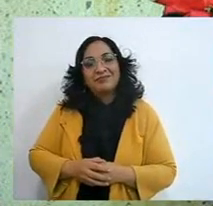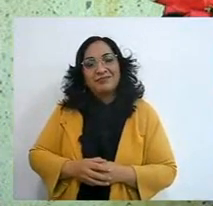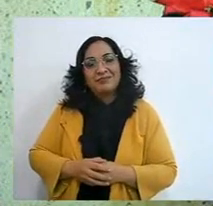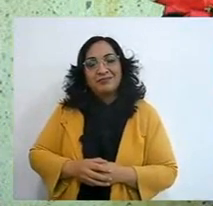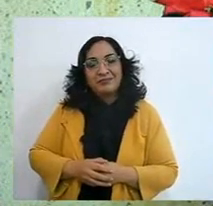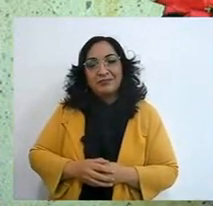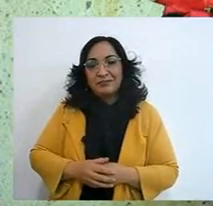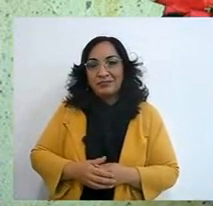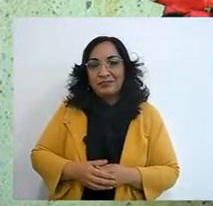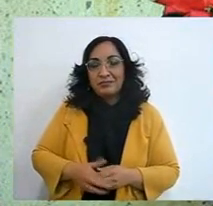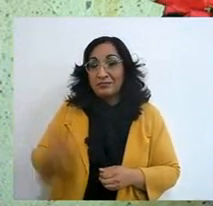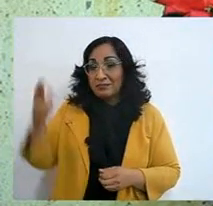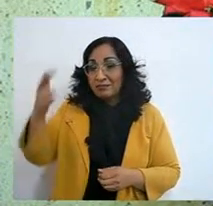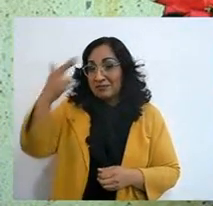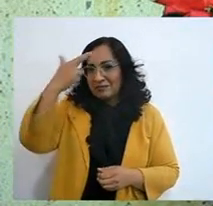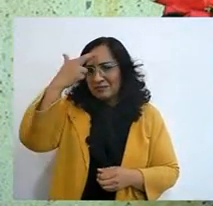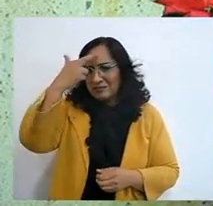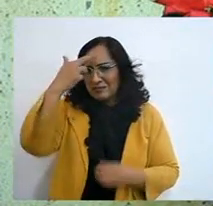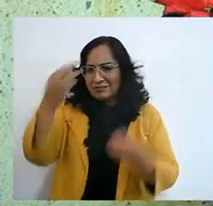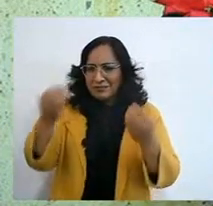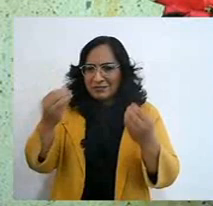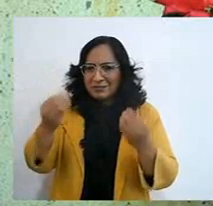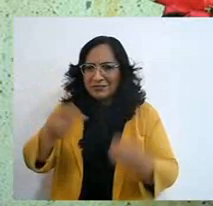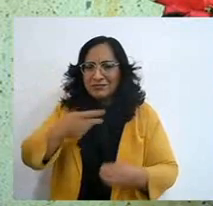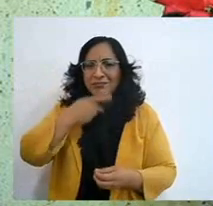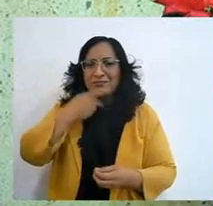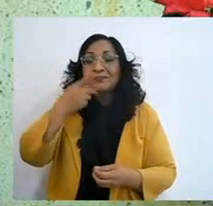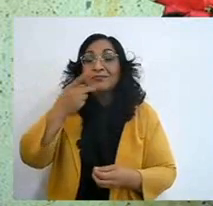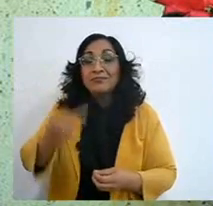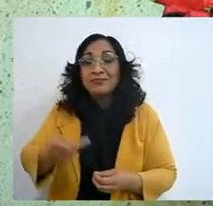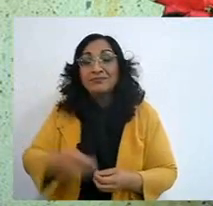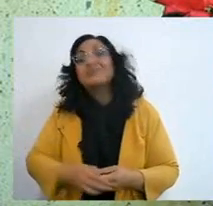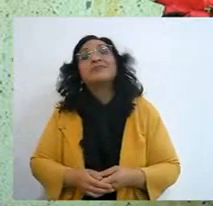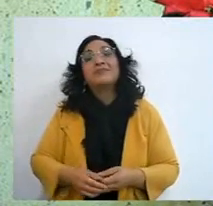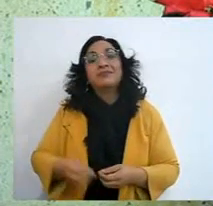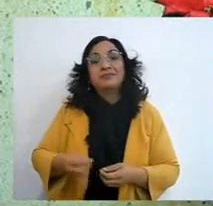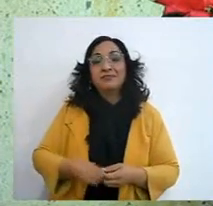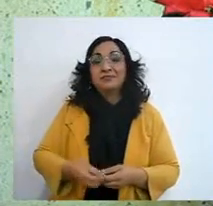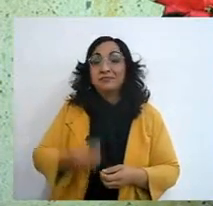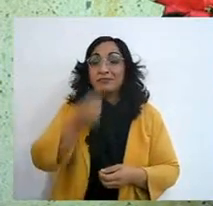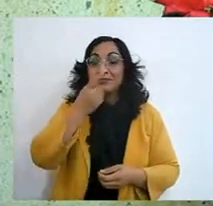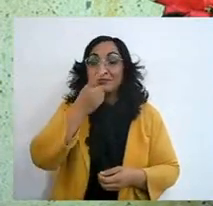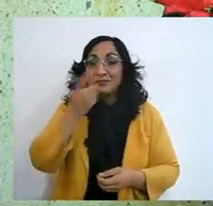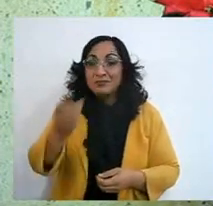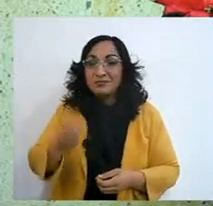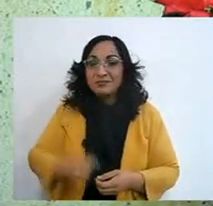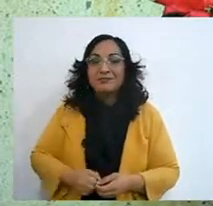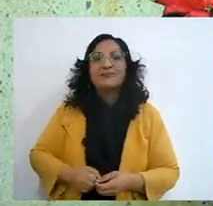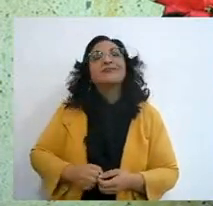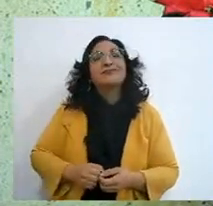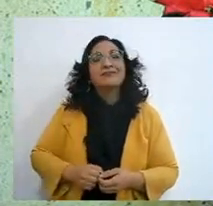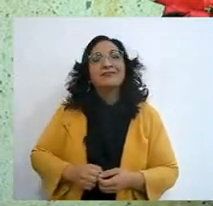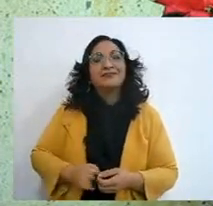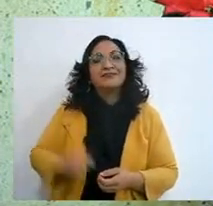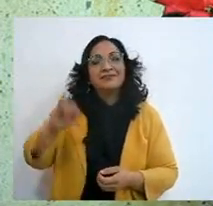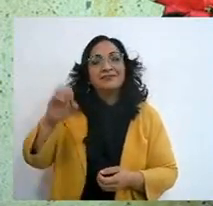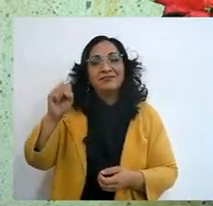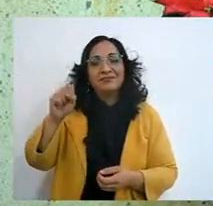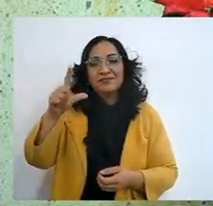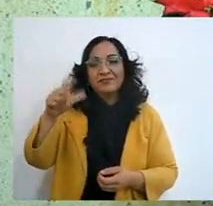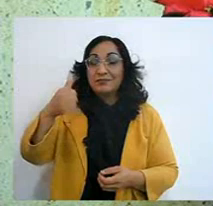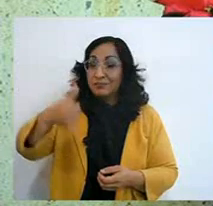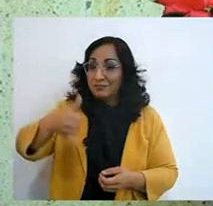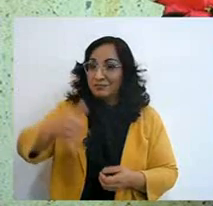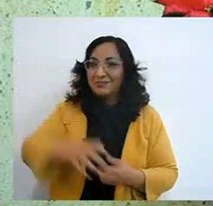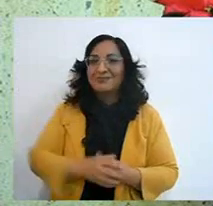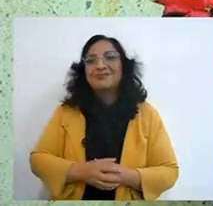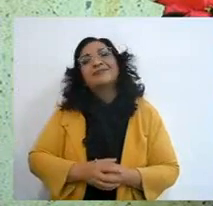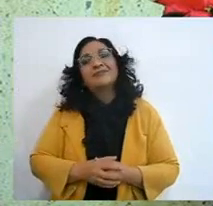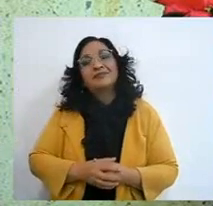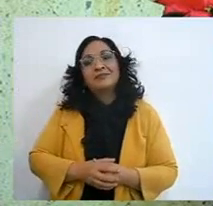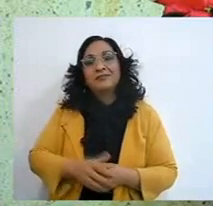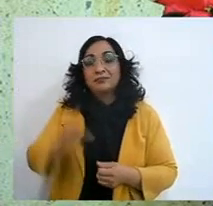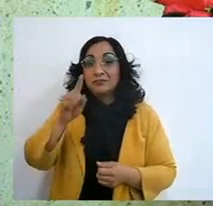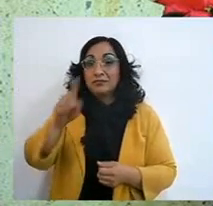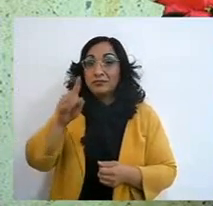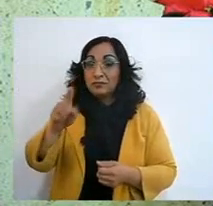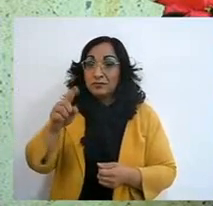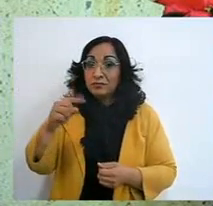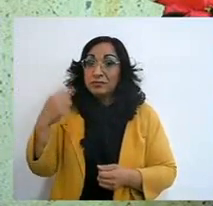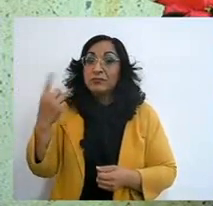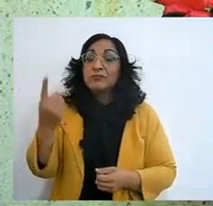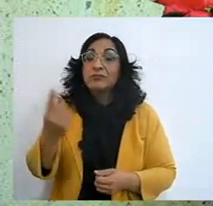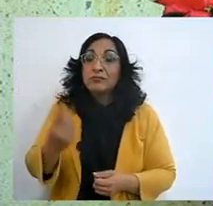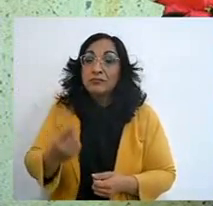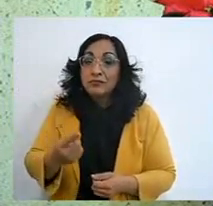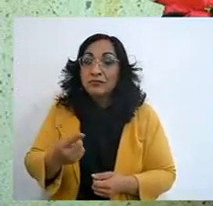I remember a lot of words from Ioly, Ioly you will remember, he says you are going to be a manager,